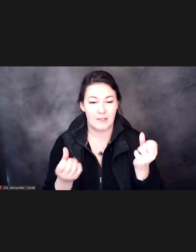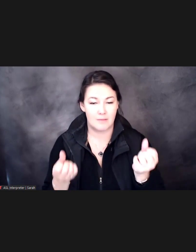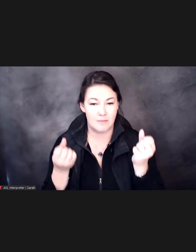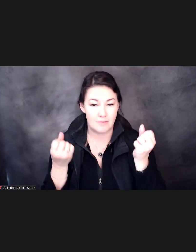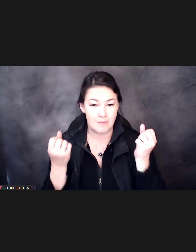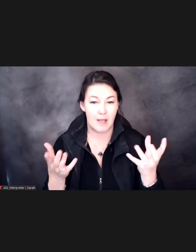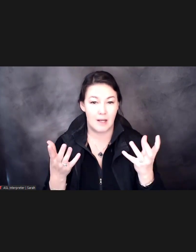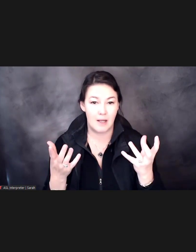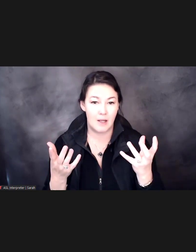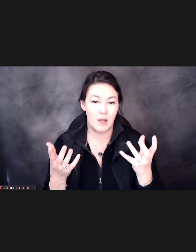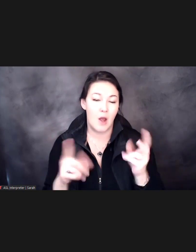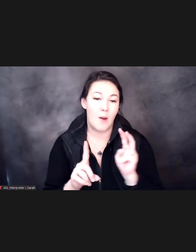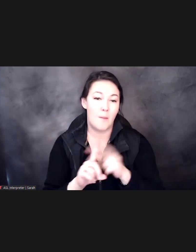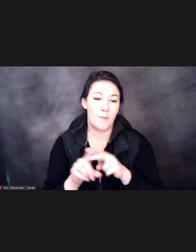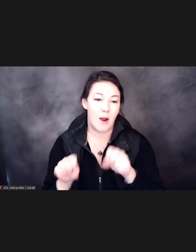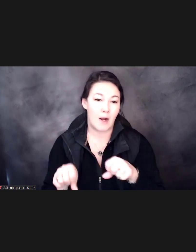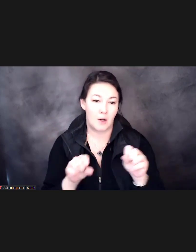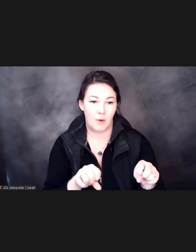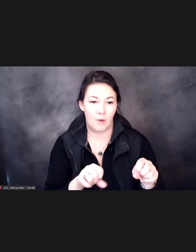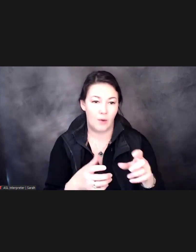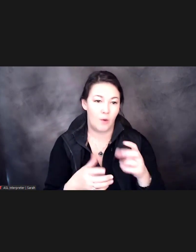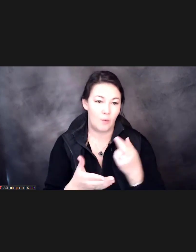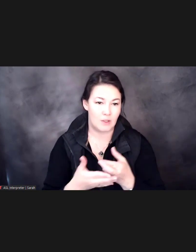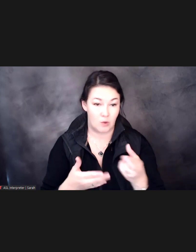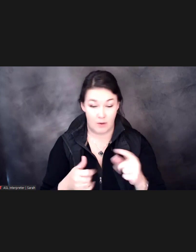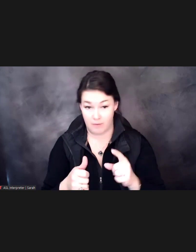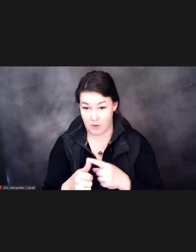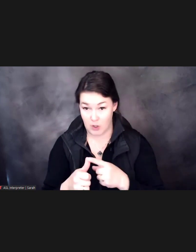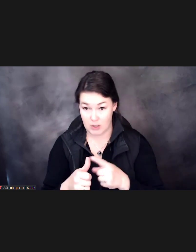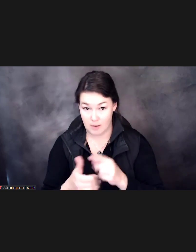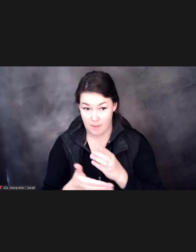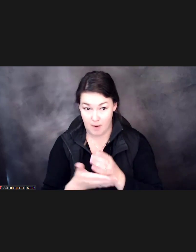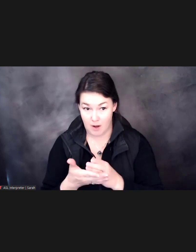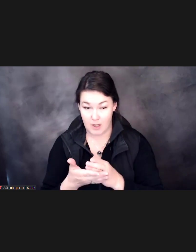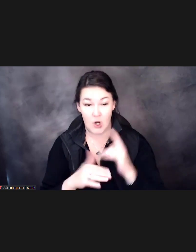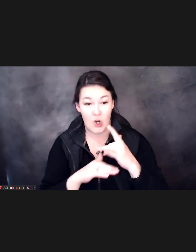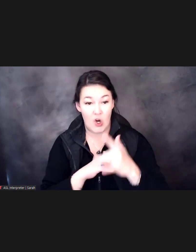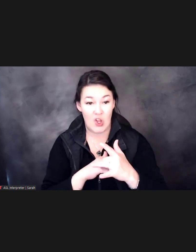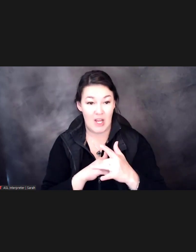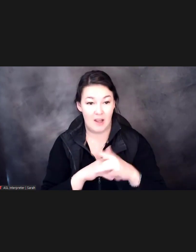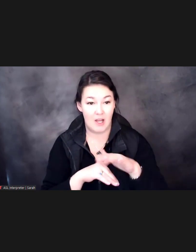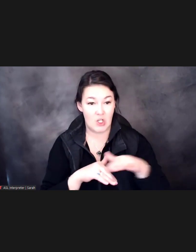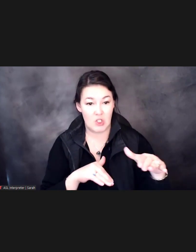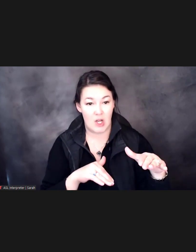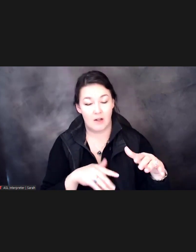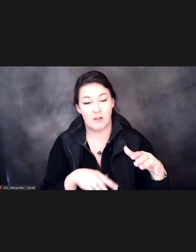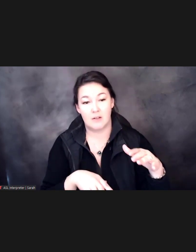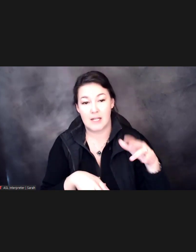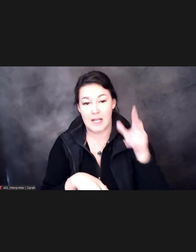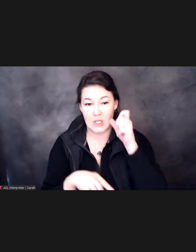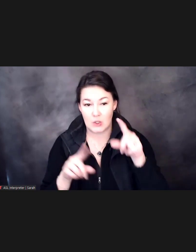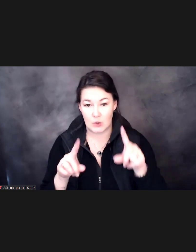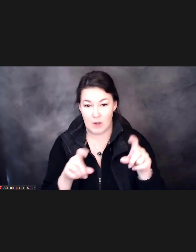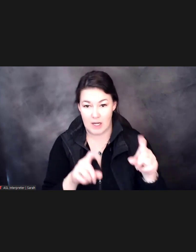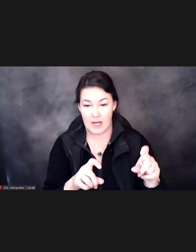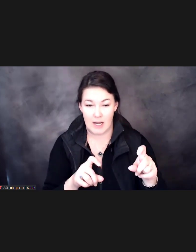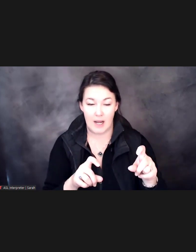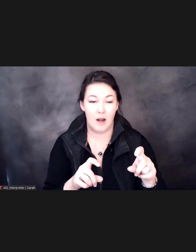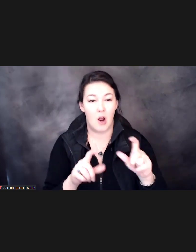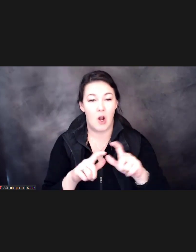The first part of the page, um, places early childhood screening into the larger context of identifying children who are deaf